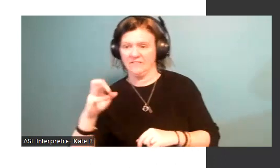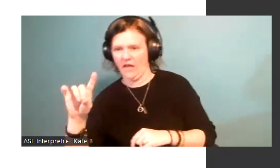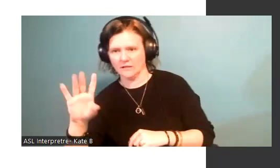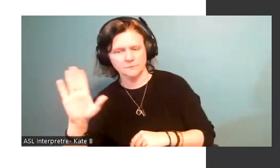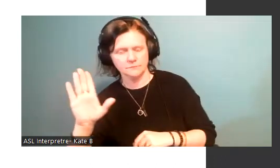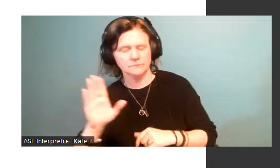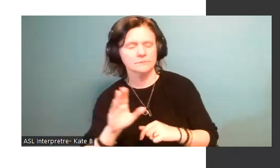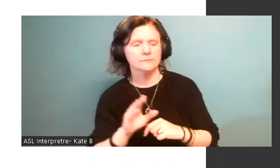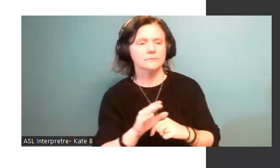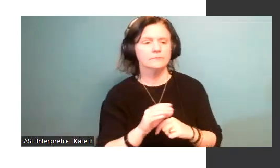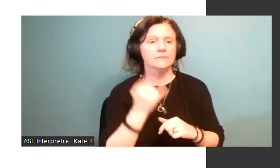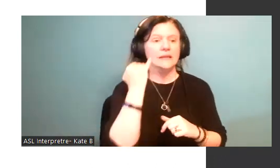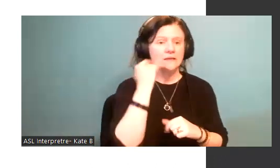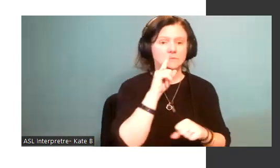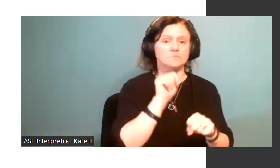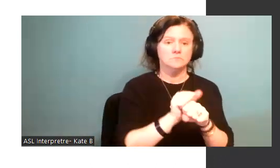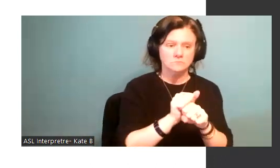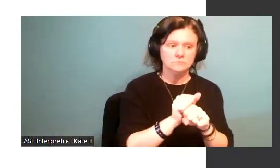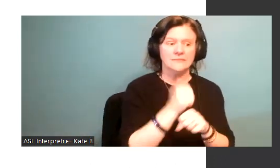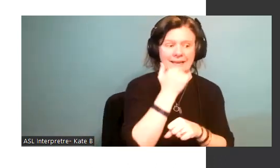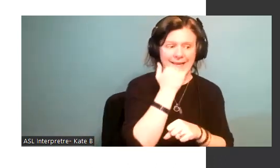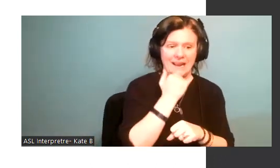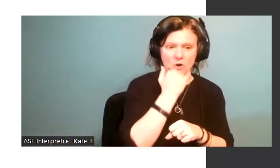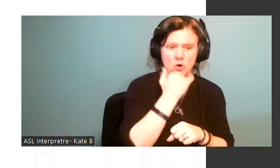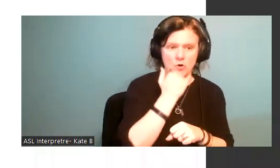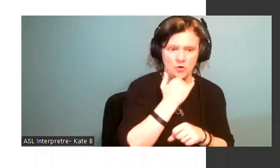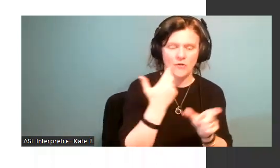other method for that. Don't use invalid on every